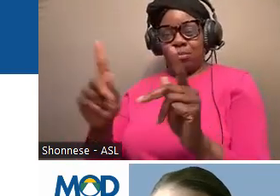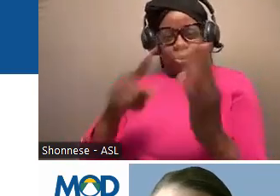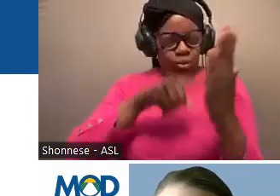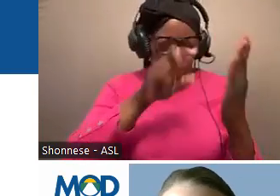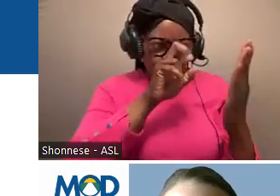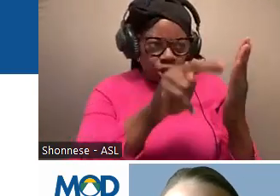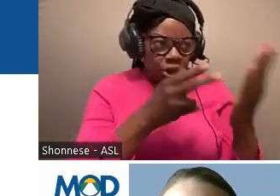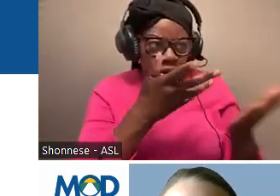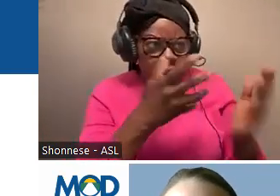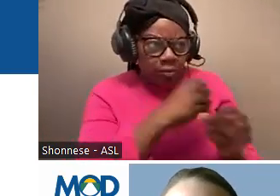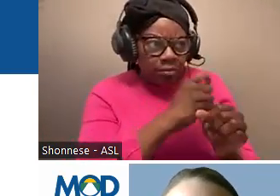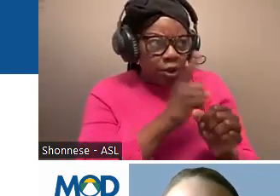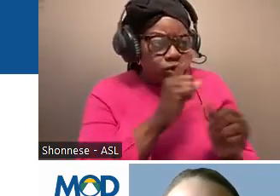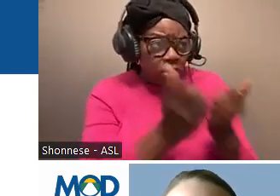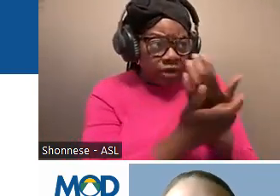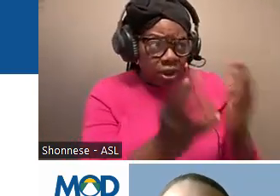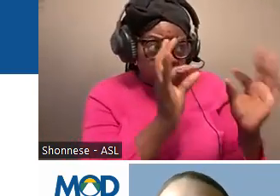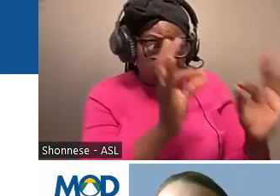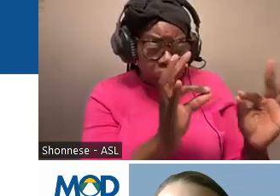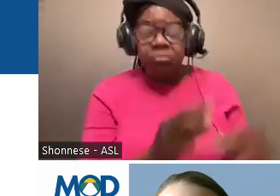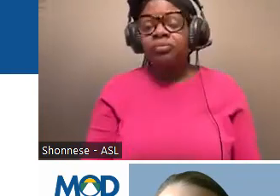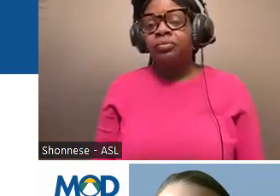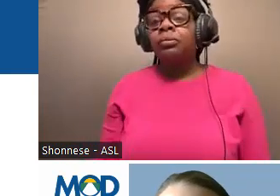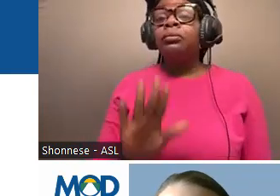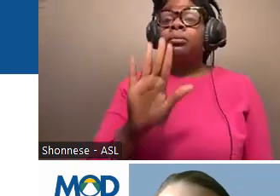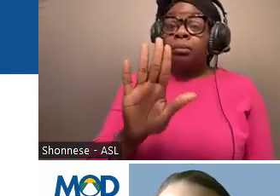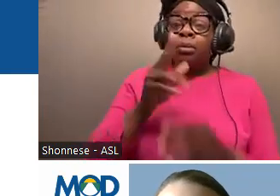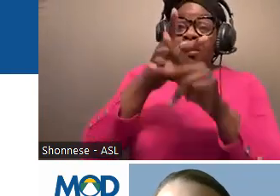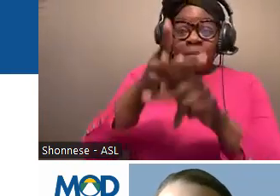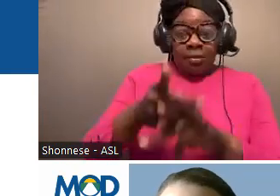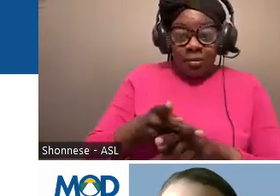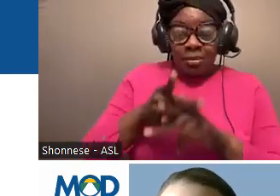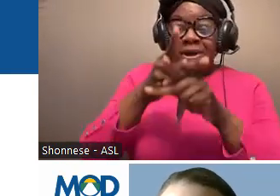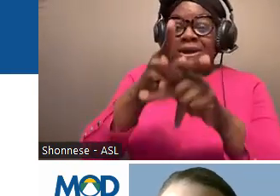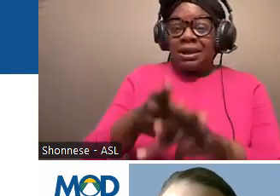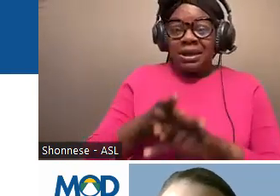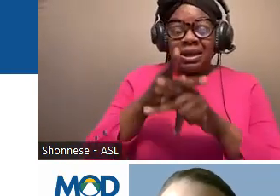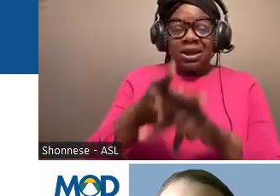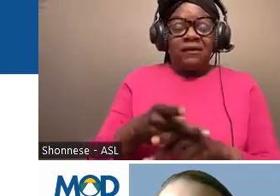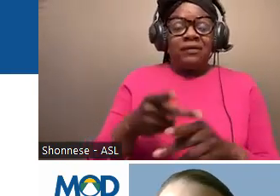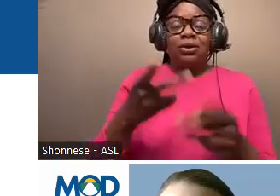about how things are going. Be careful you're not making the review periods so